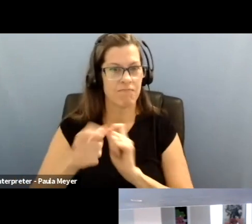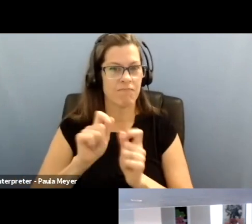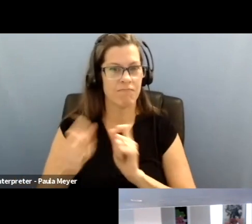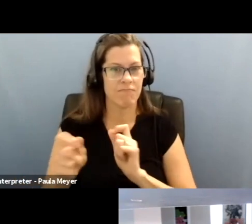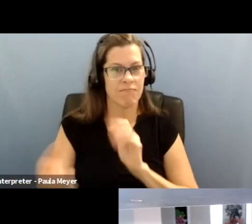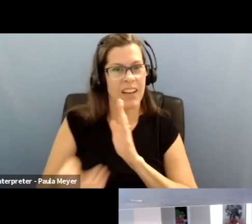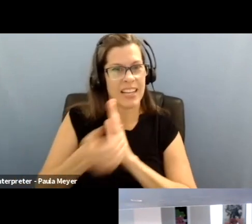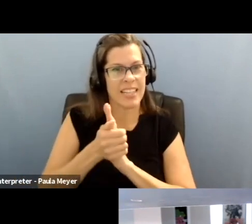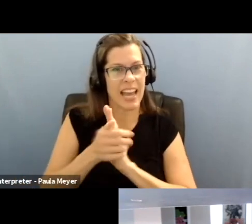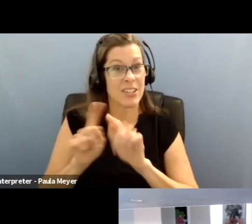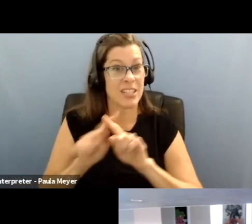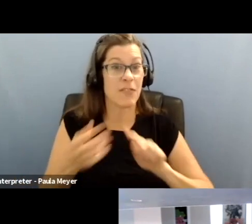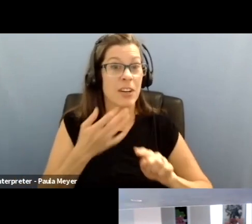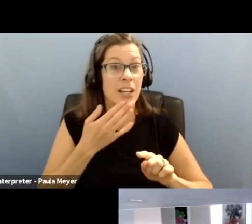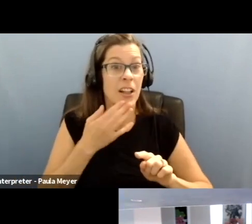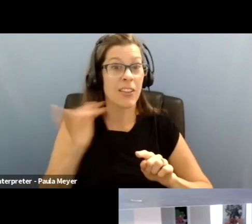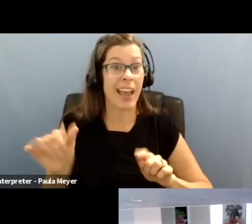But that can also be as much of a distraction as it is helpful.